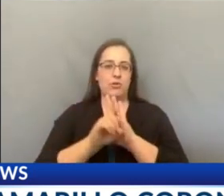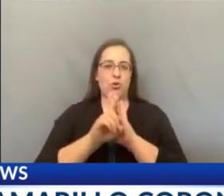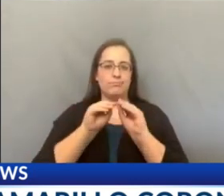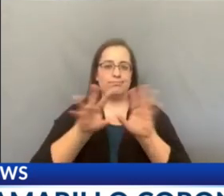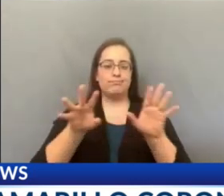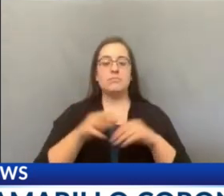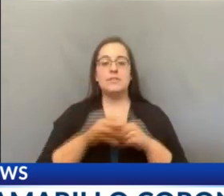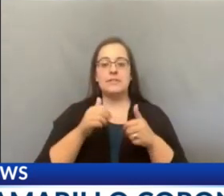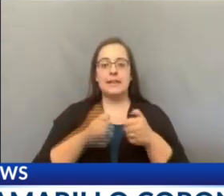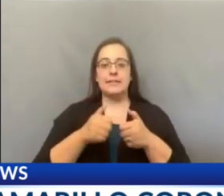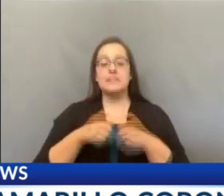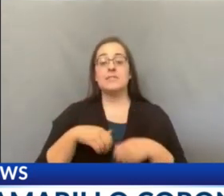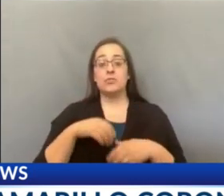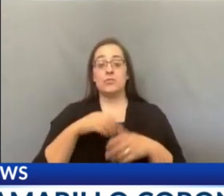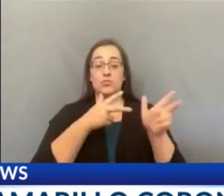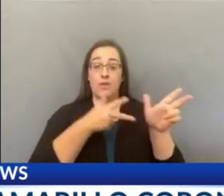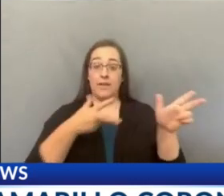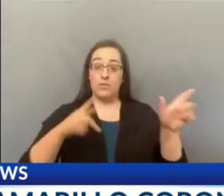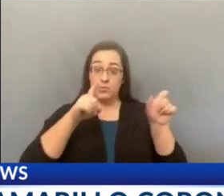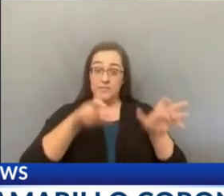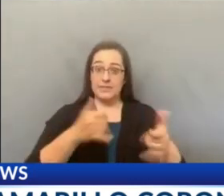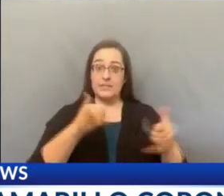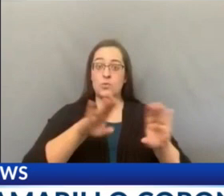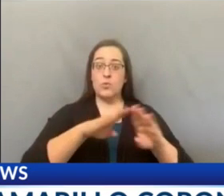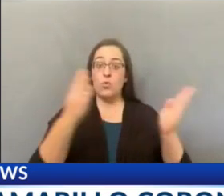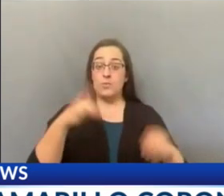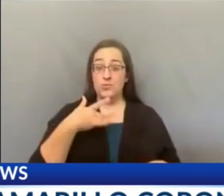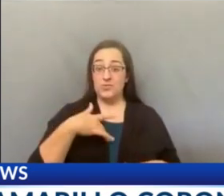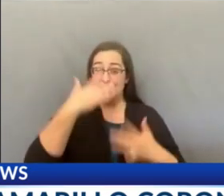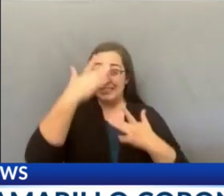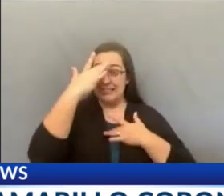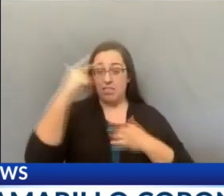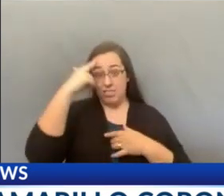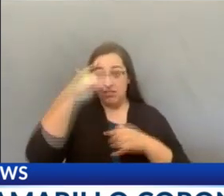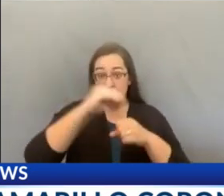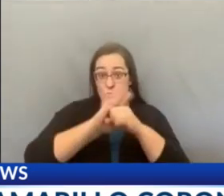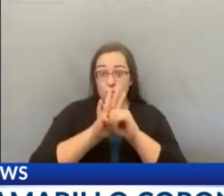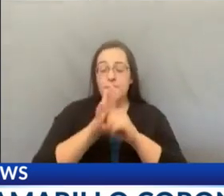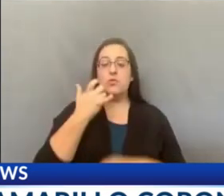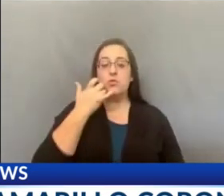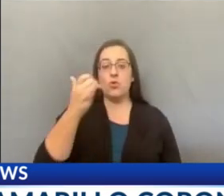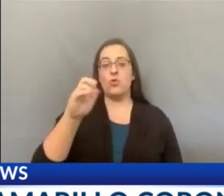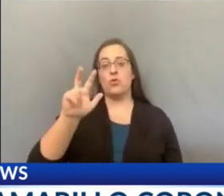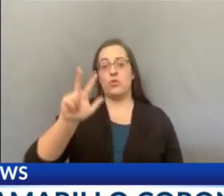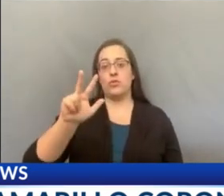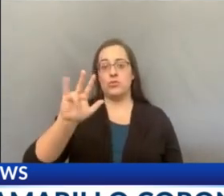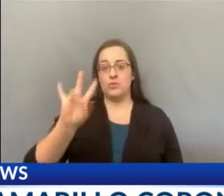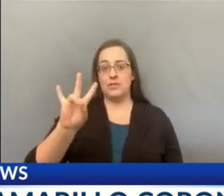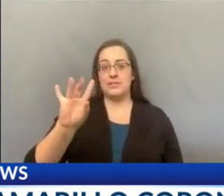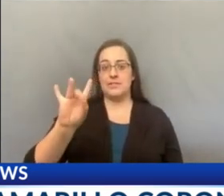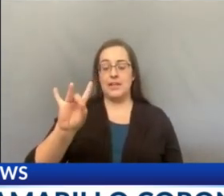PEOPLE SIGNED UP AS OF THIS MORNING GOT AMARILLO ALERT.COM TO SIGN UP FOR THAT SERVICE. ALSO, THE DRIVE-THROUGH TESTING